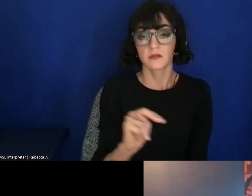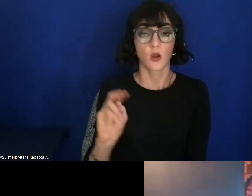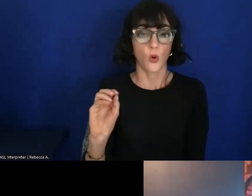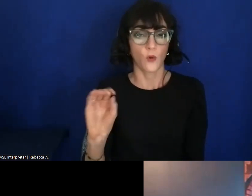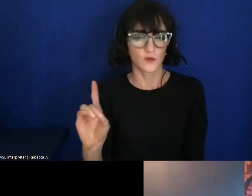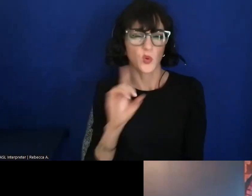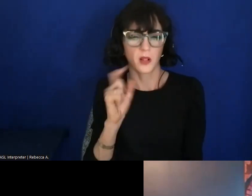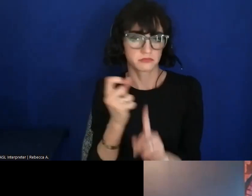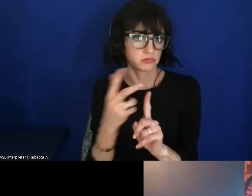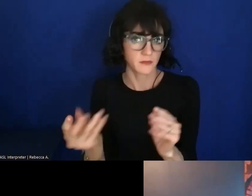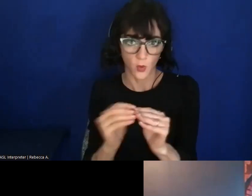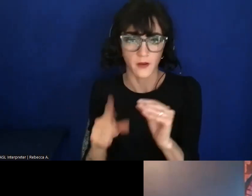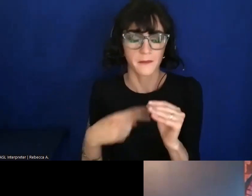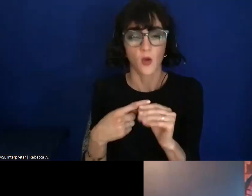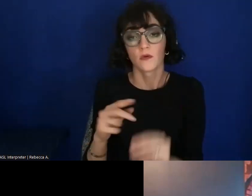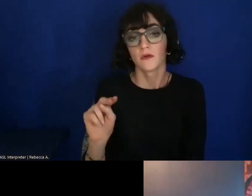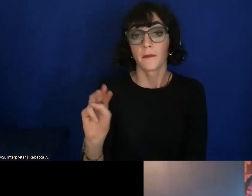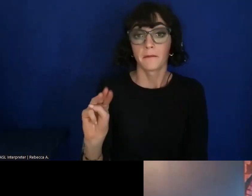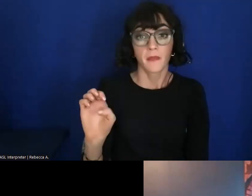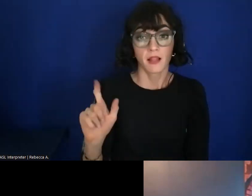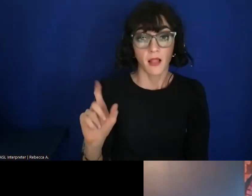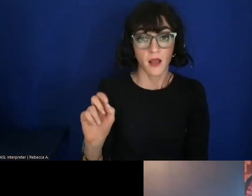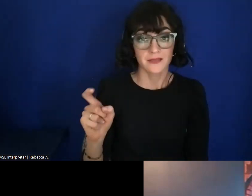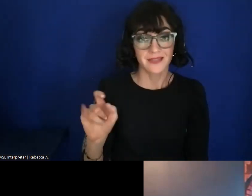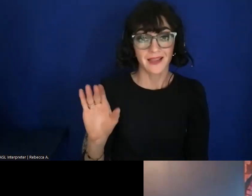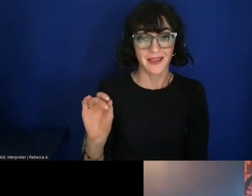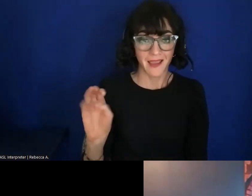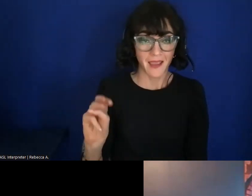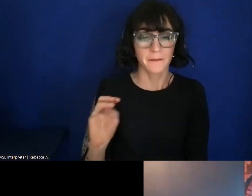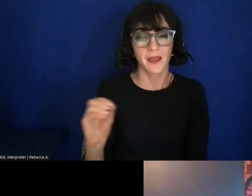deep dive into some of the questions that you all have so if anything comes up um please